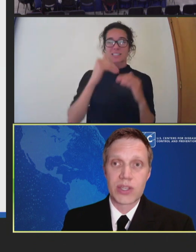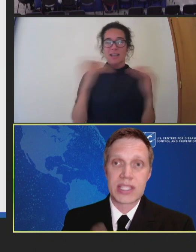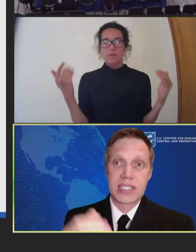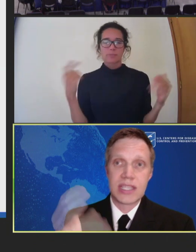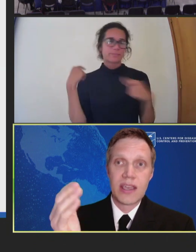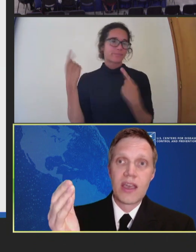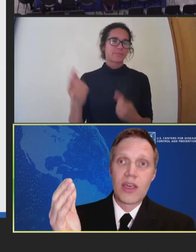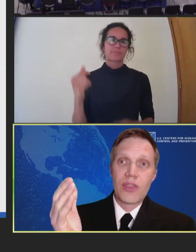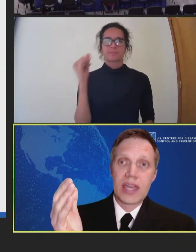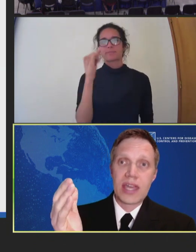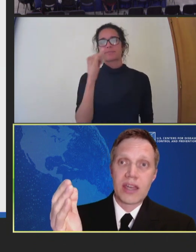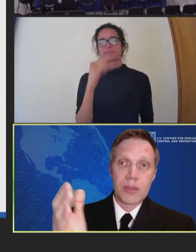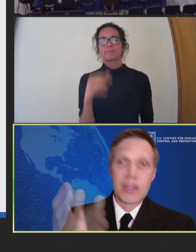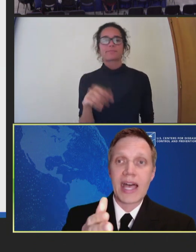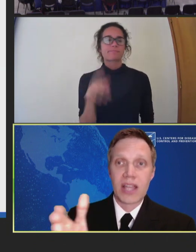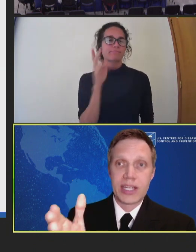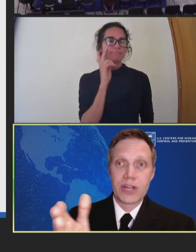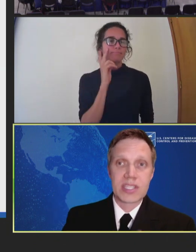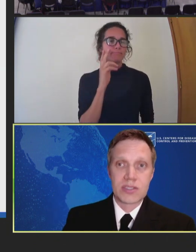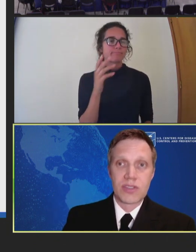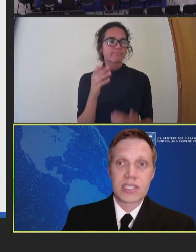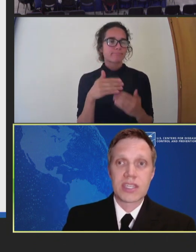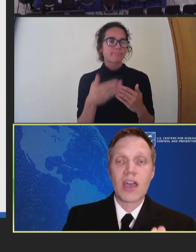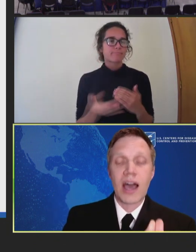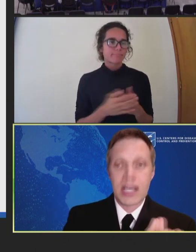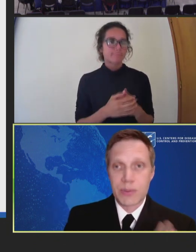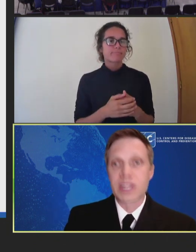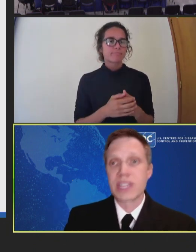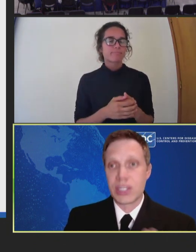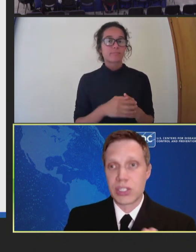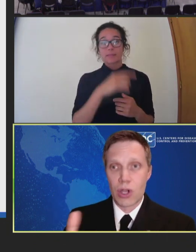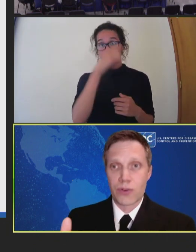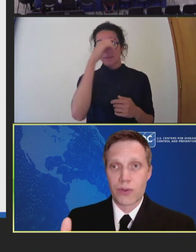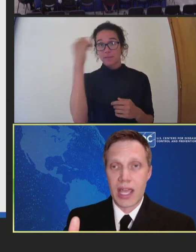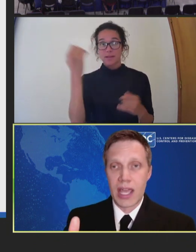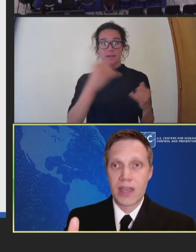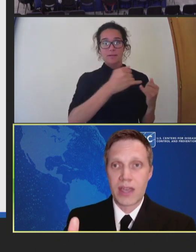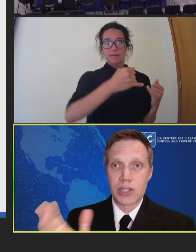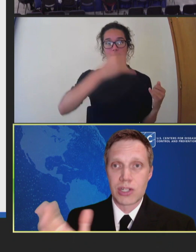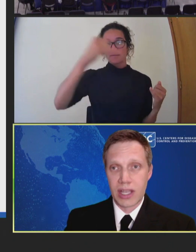You can see that in the black line here, this is hospitalizations over time. And the dark line is